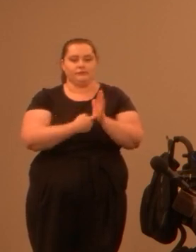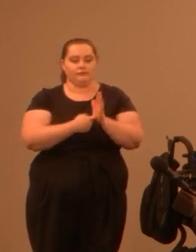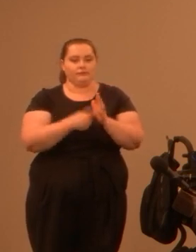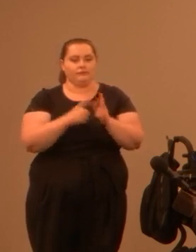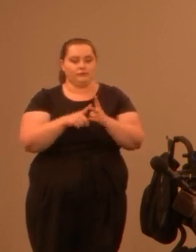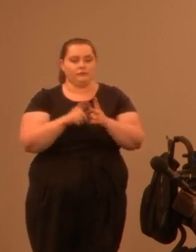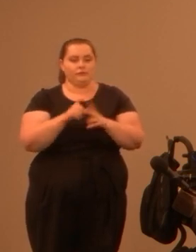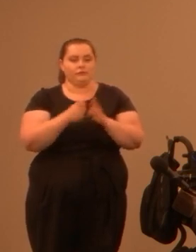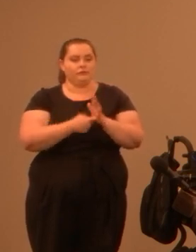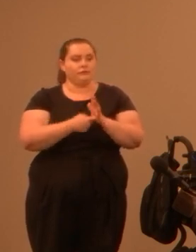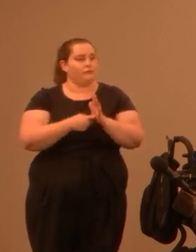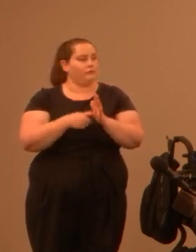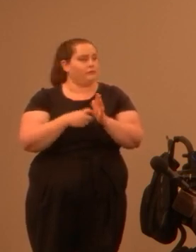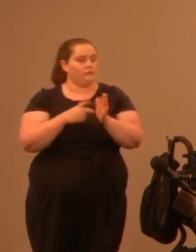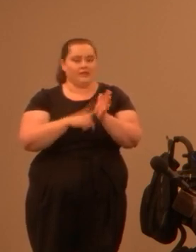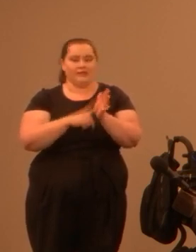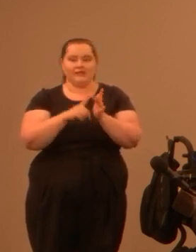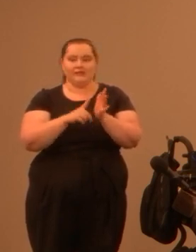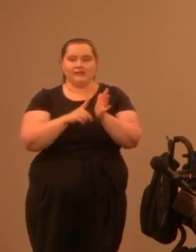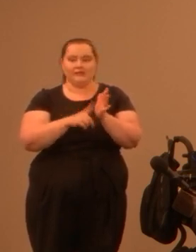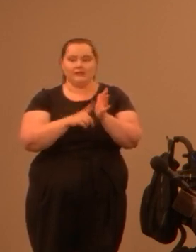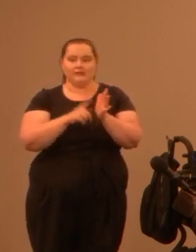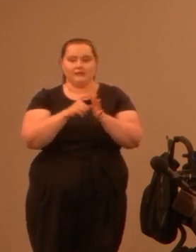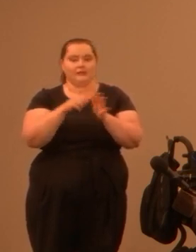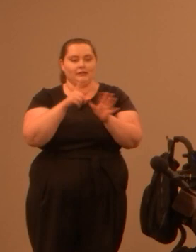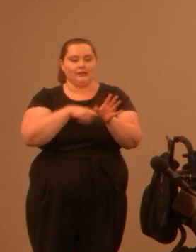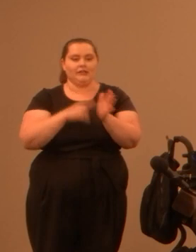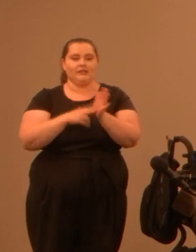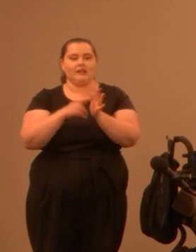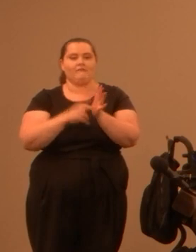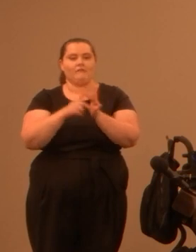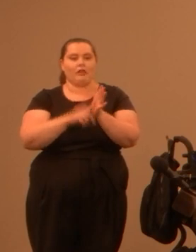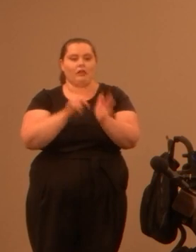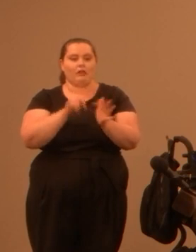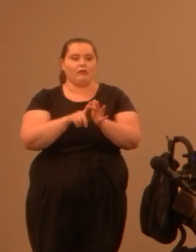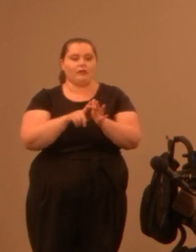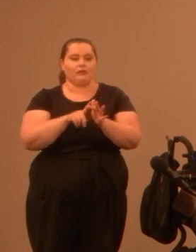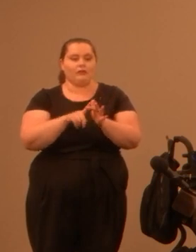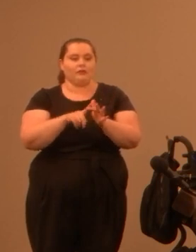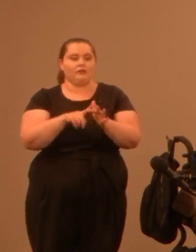attention to Liddy Nevile, a true luminary in the realm of digital accessibility.